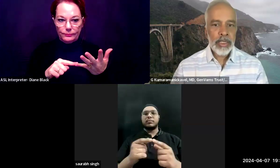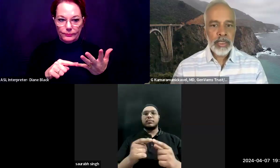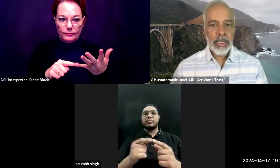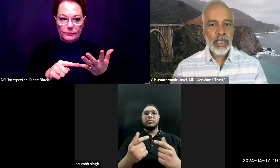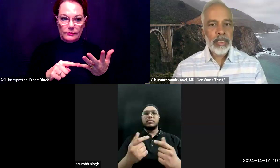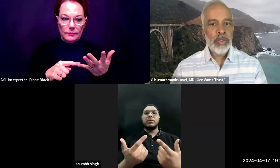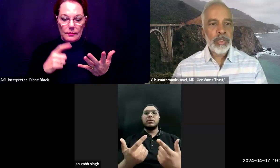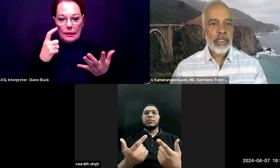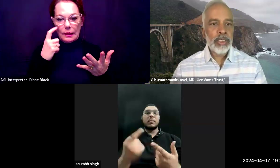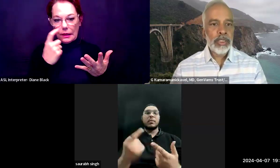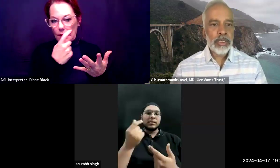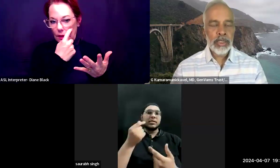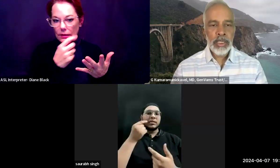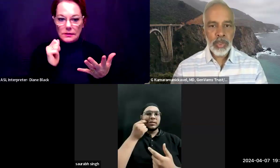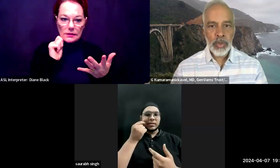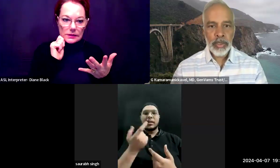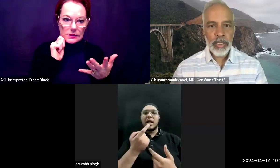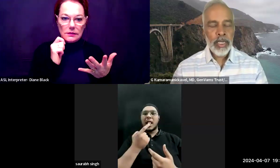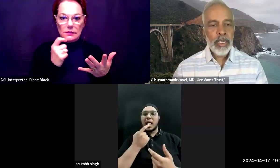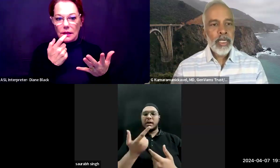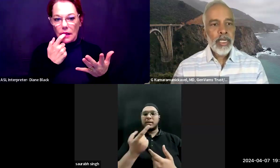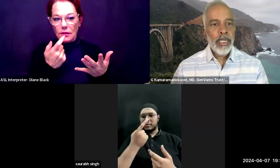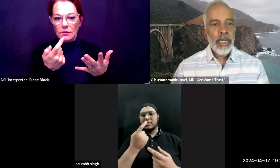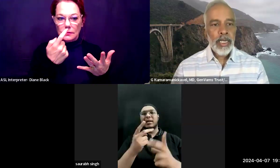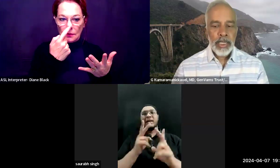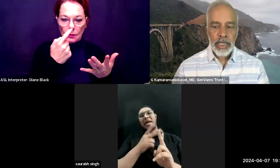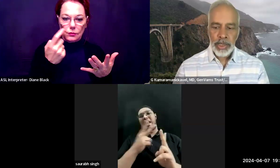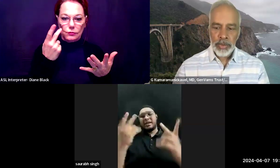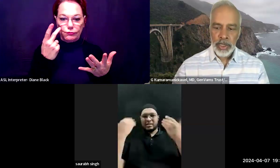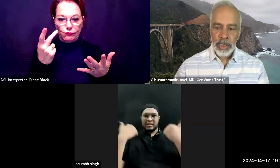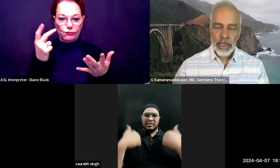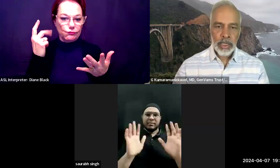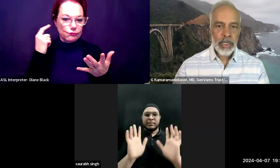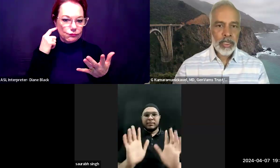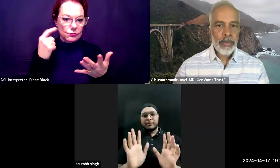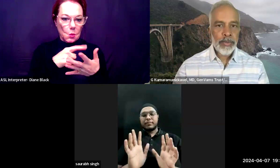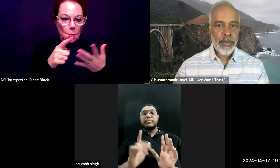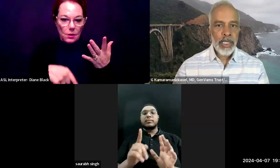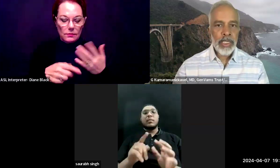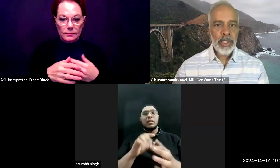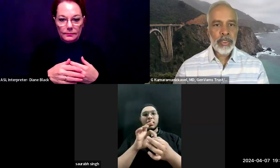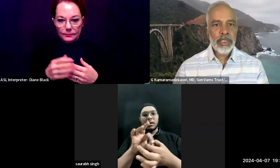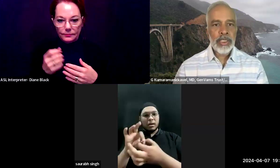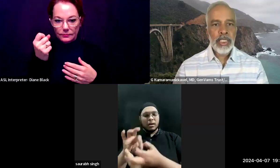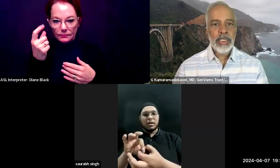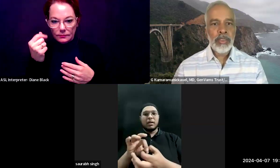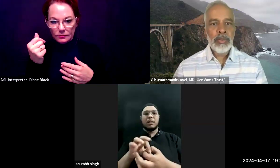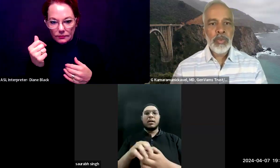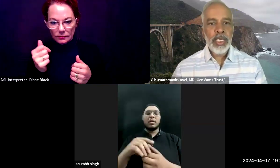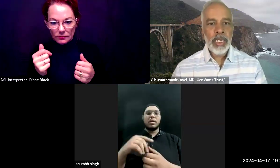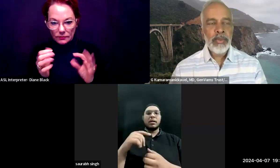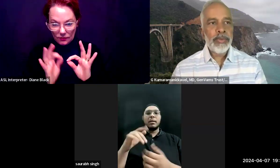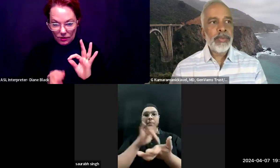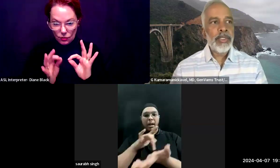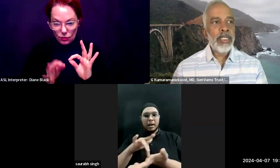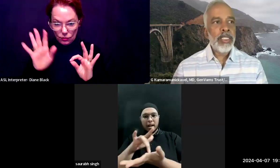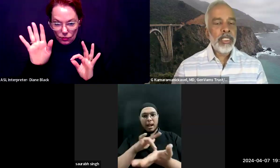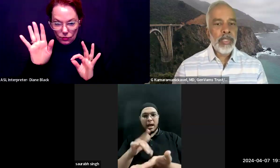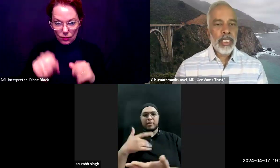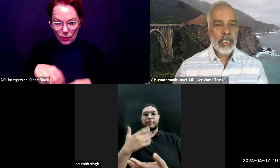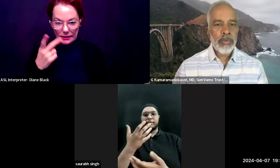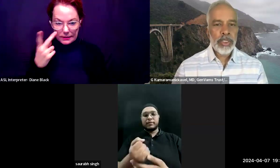skin, tongue, nose, ears, and so on and each of these areas of sensation we have nerve endings which